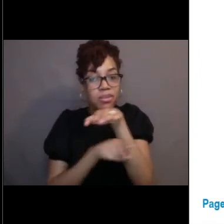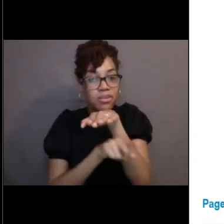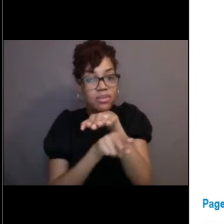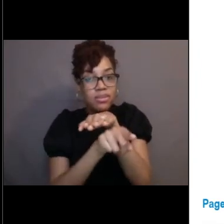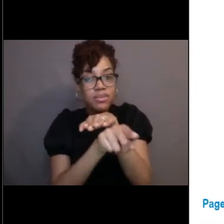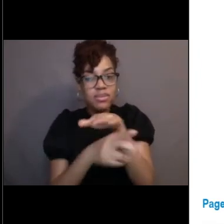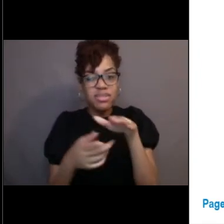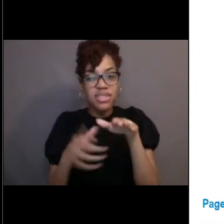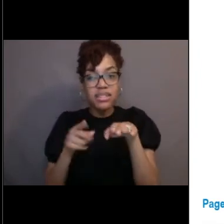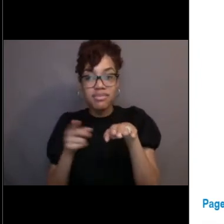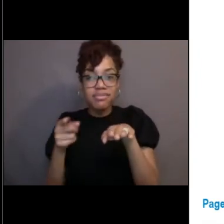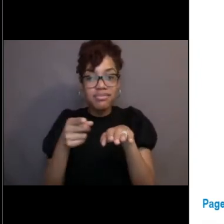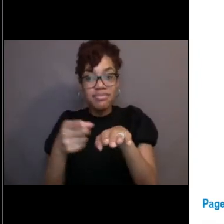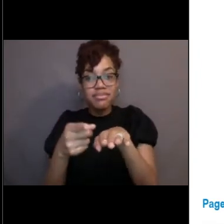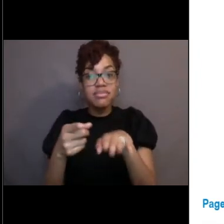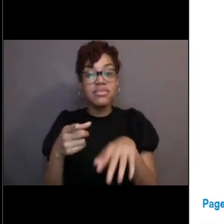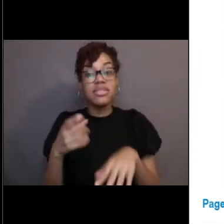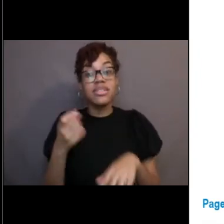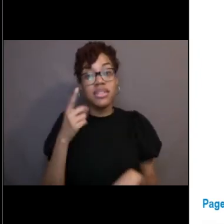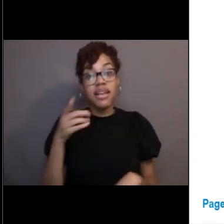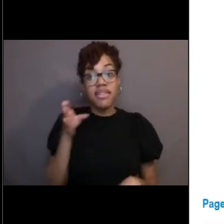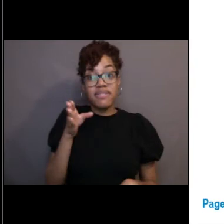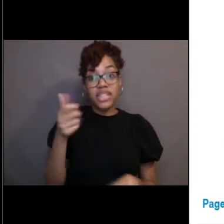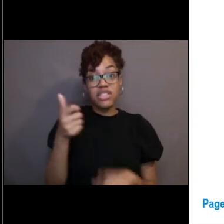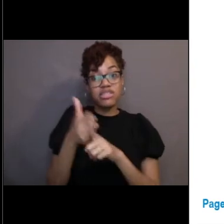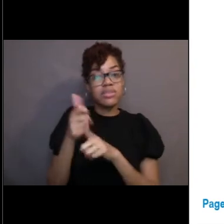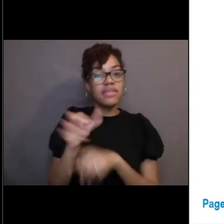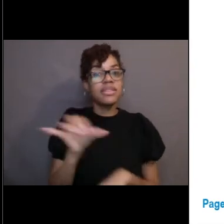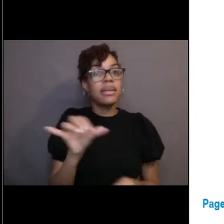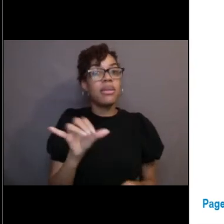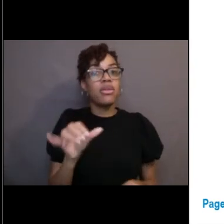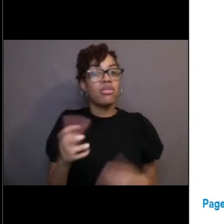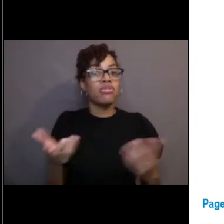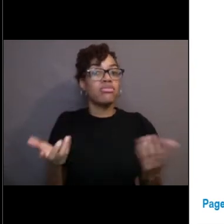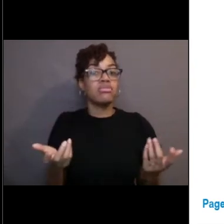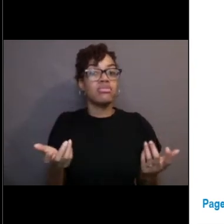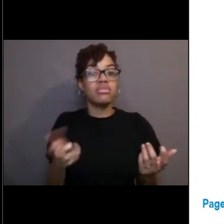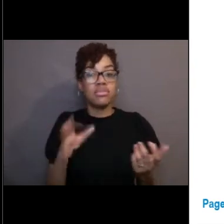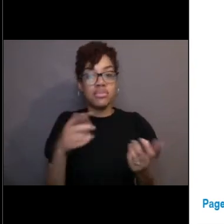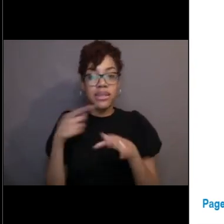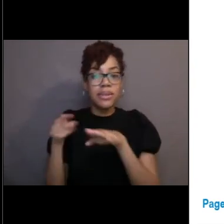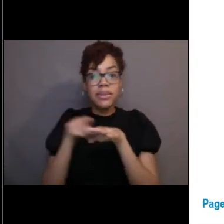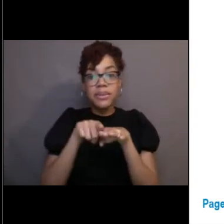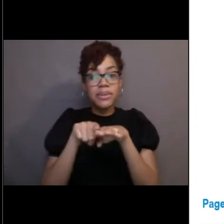that also latch onto the turtle, similar to the way that our tags latch onto the turtle.